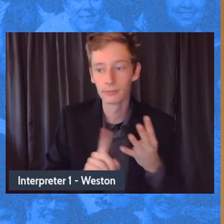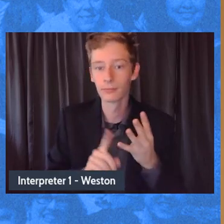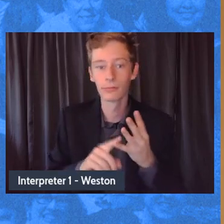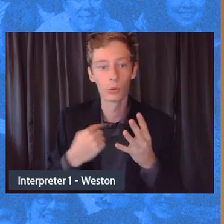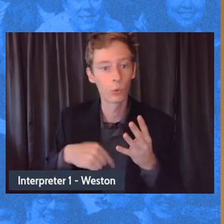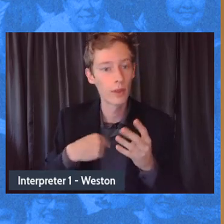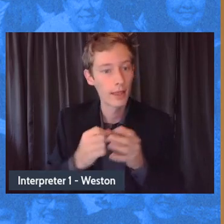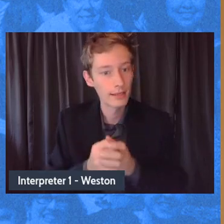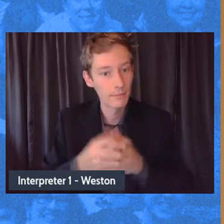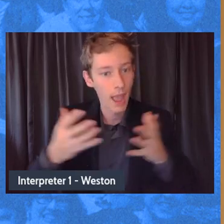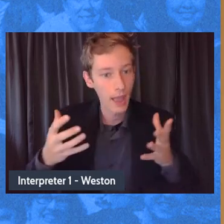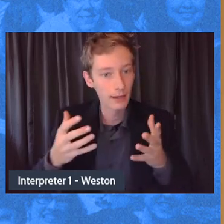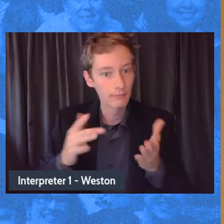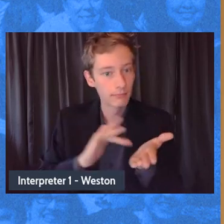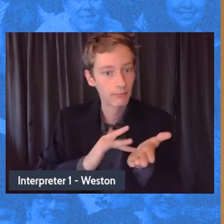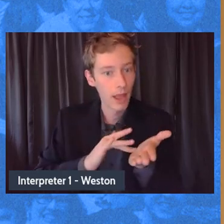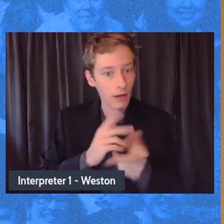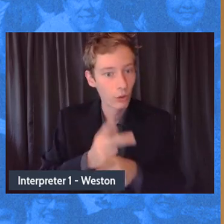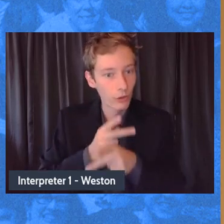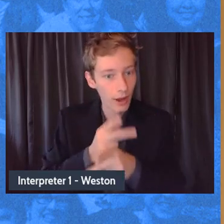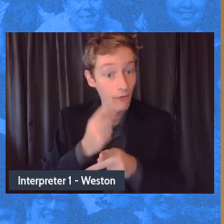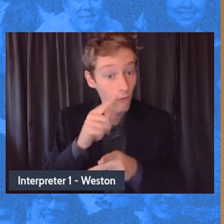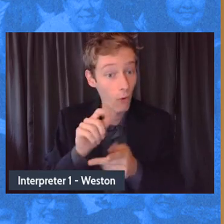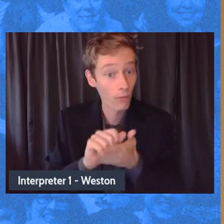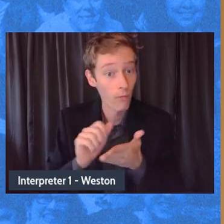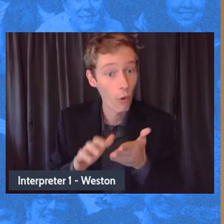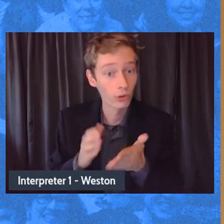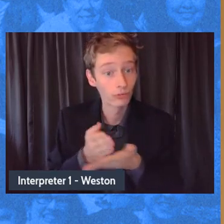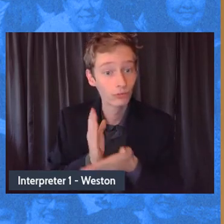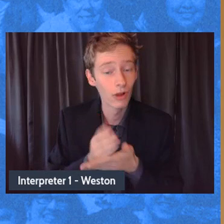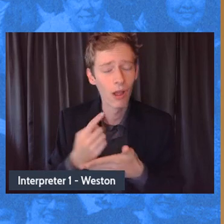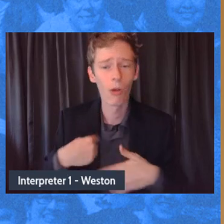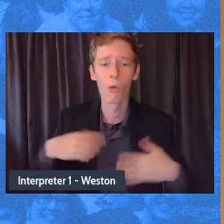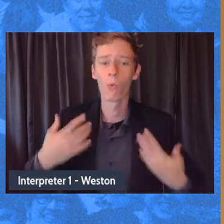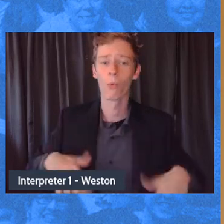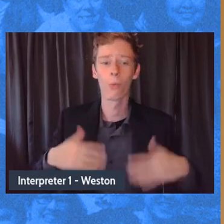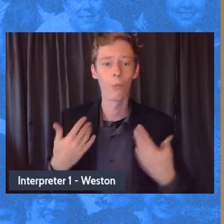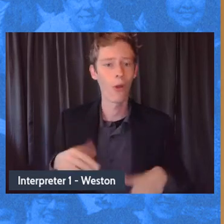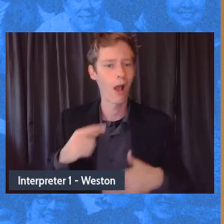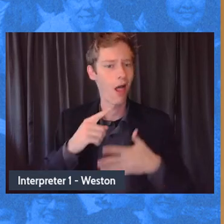especially women leaders with a firsthand understanding of what their communities need.